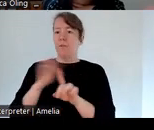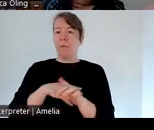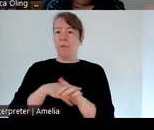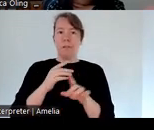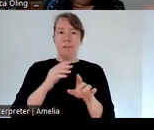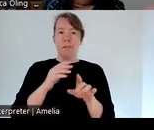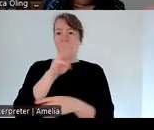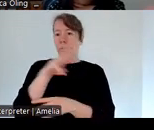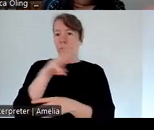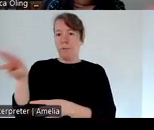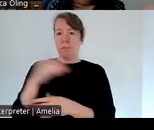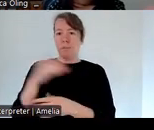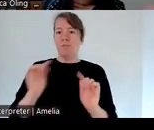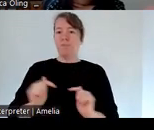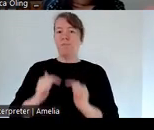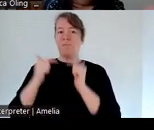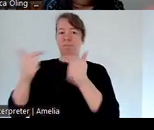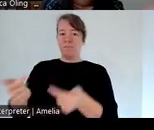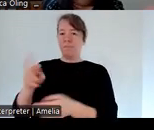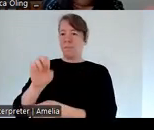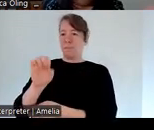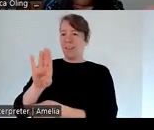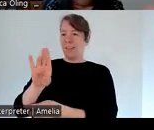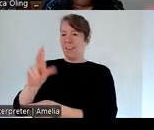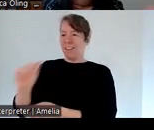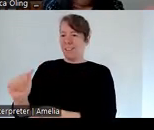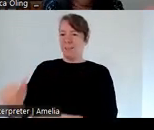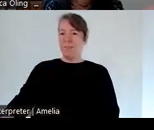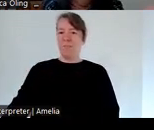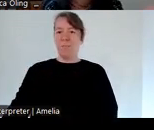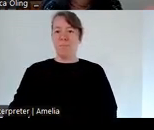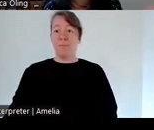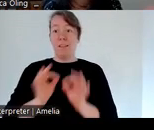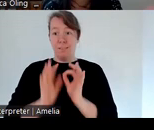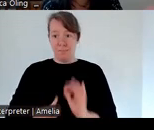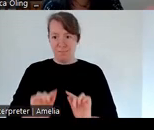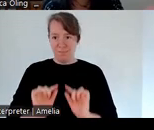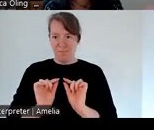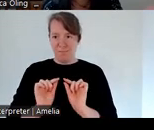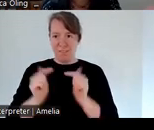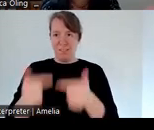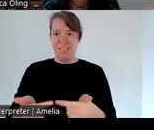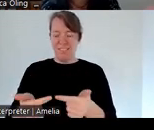Next, I'll pass it to Rebecca. (Rebecca Oling) Hi, all. Thanks, Karli. So, what went well?